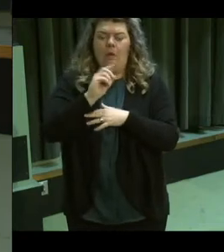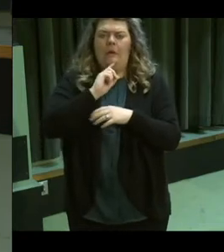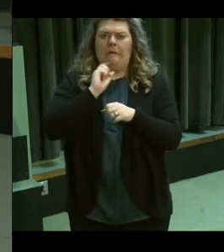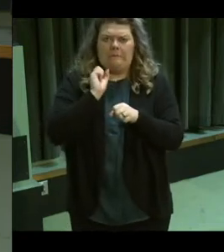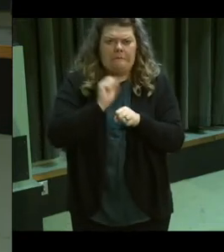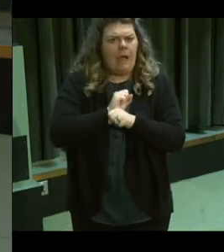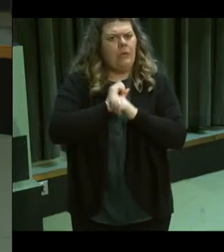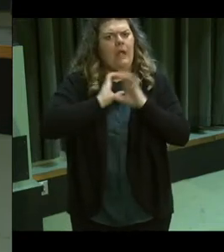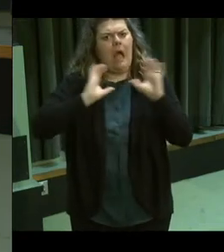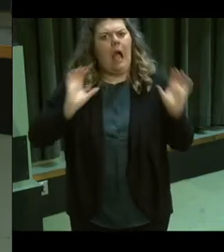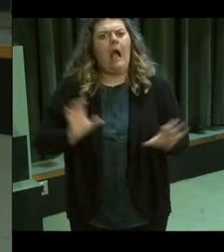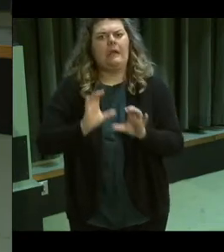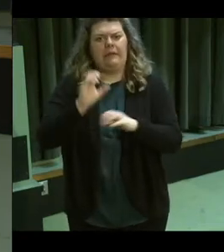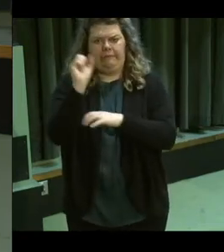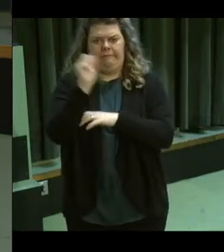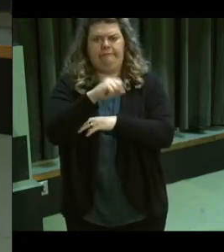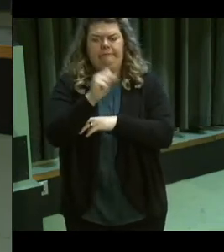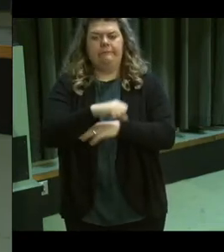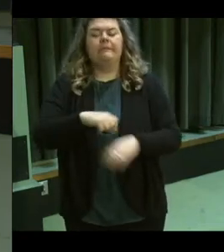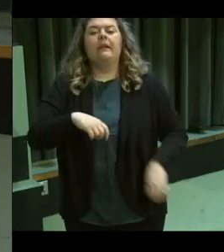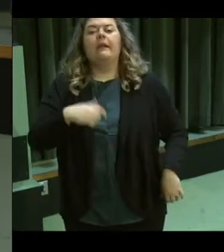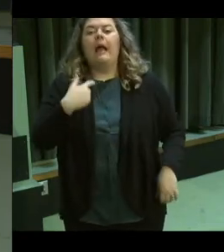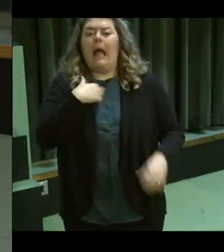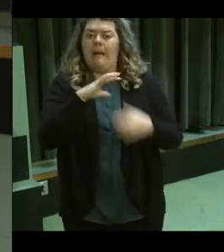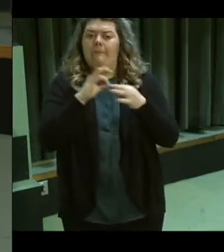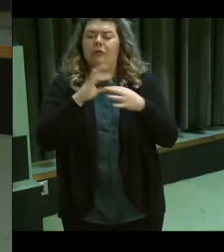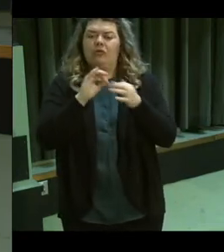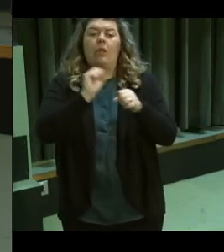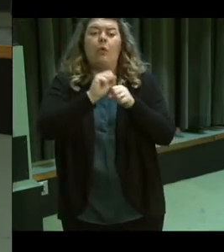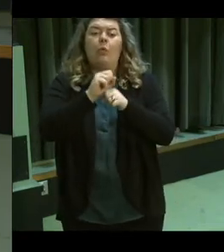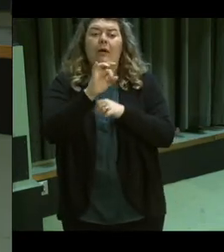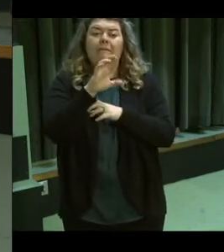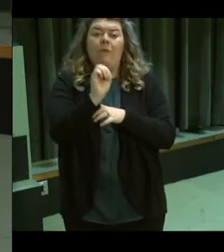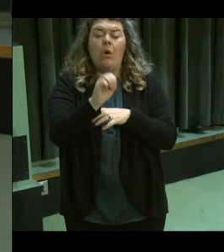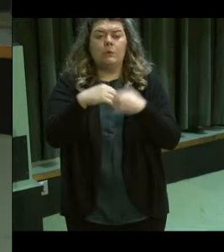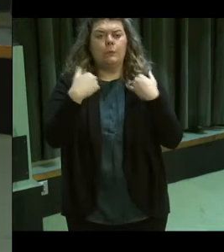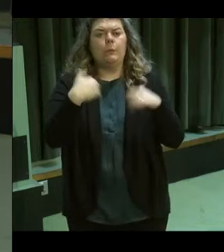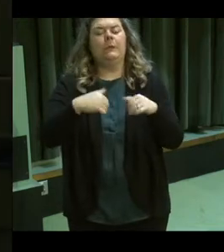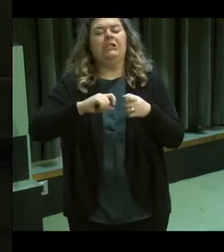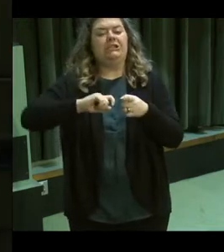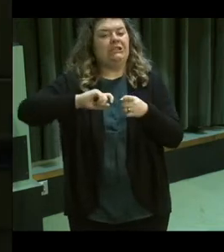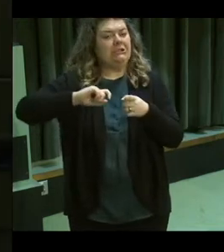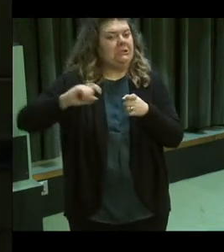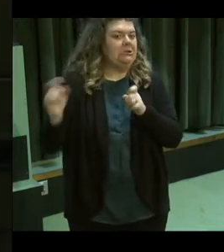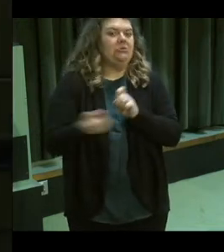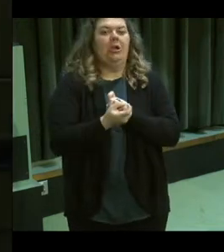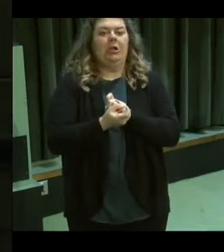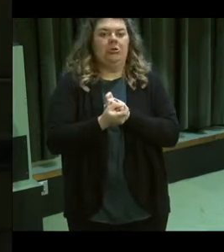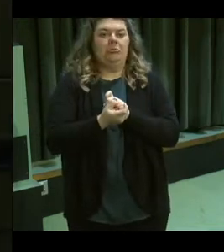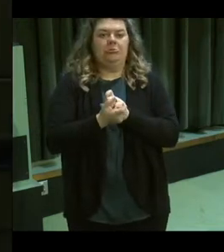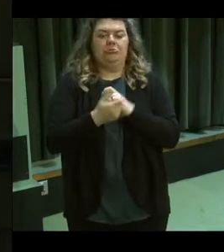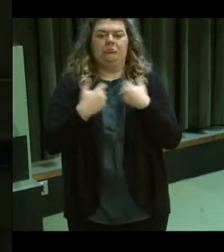has been very active, like I had